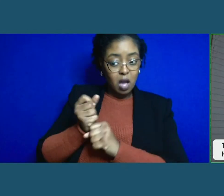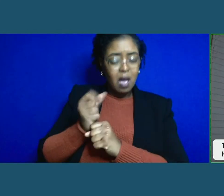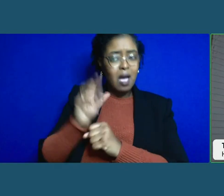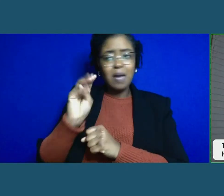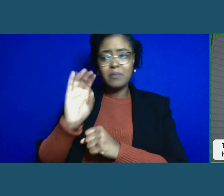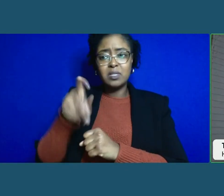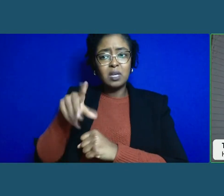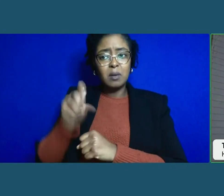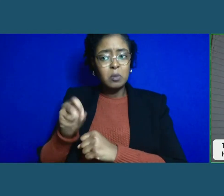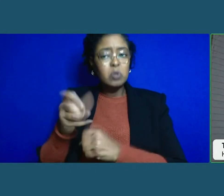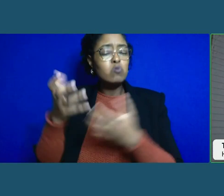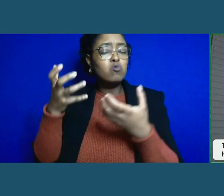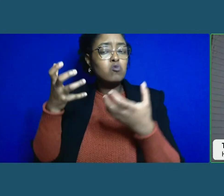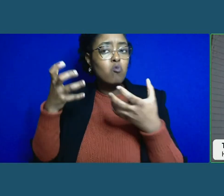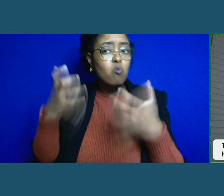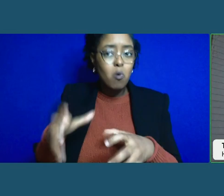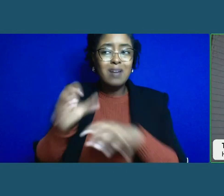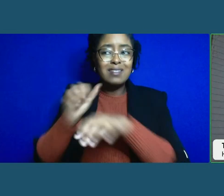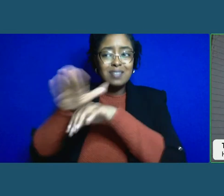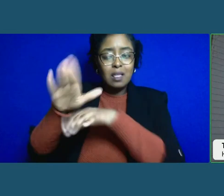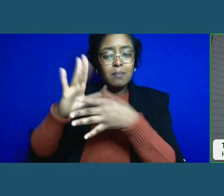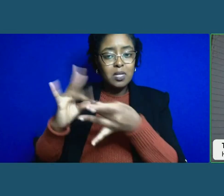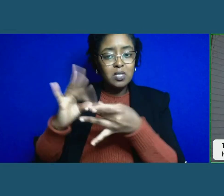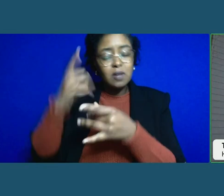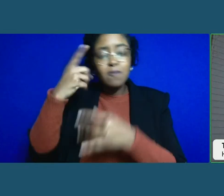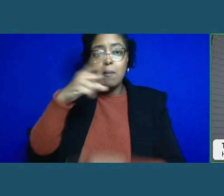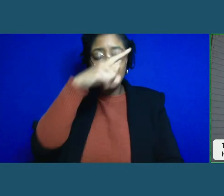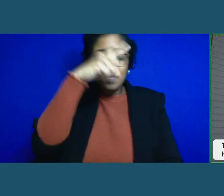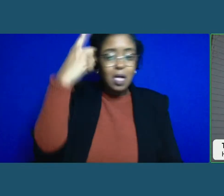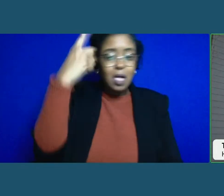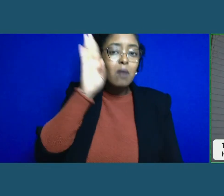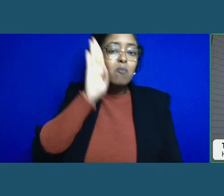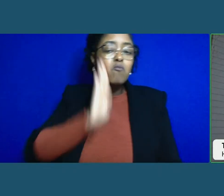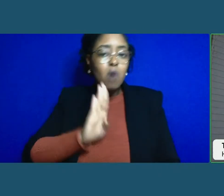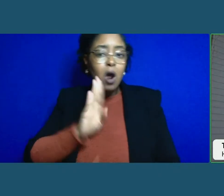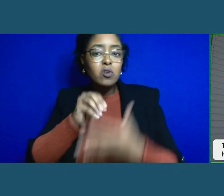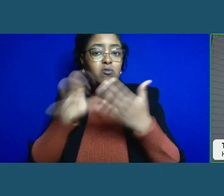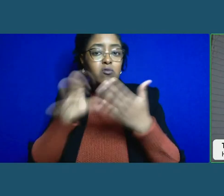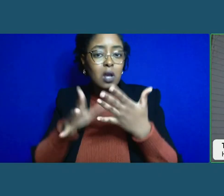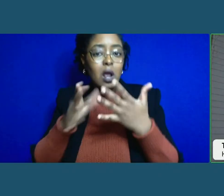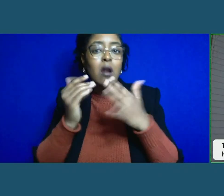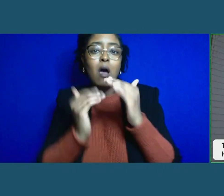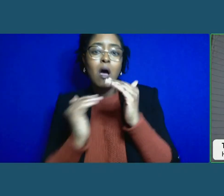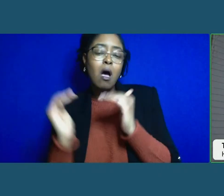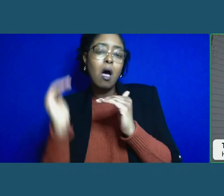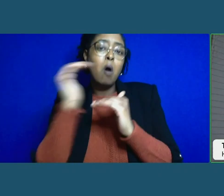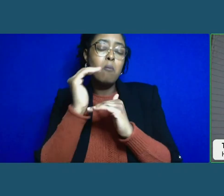possibly be the messages that M.C.P.S. wants to send to the